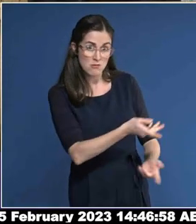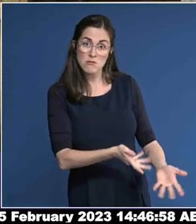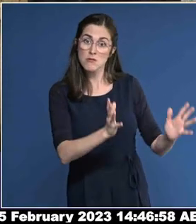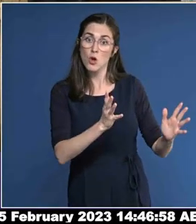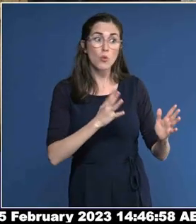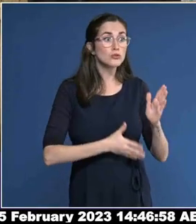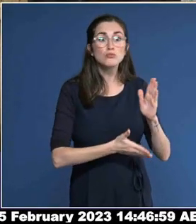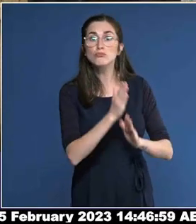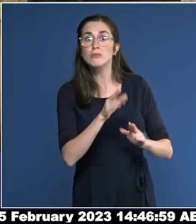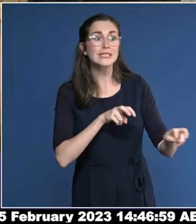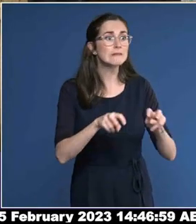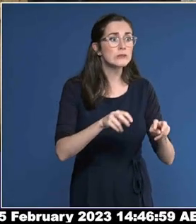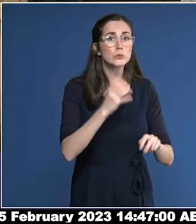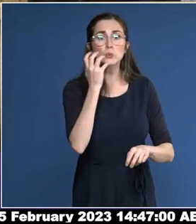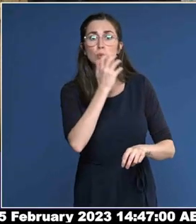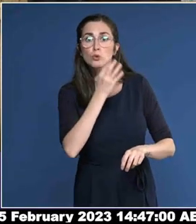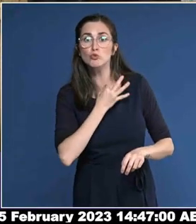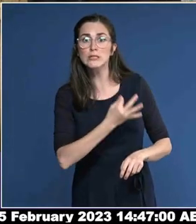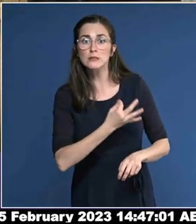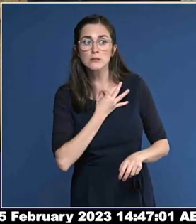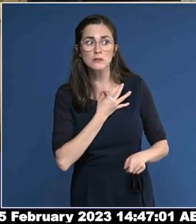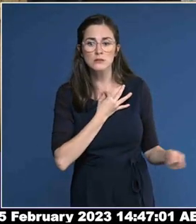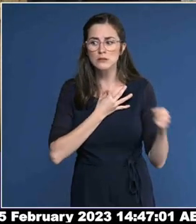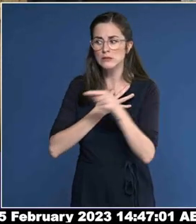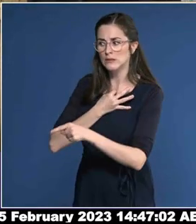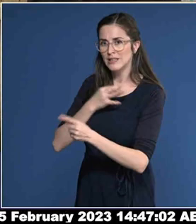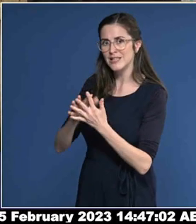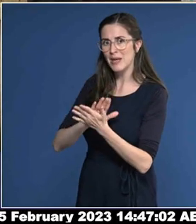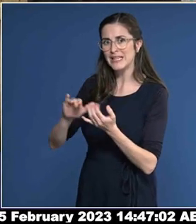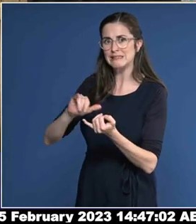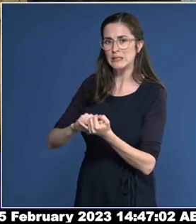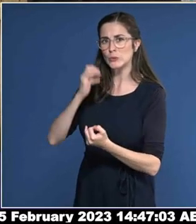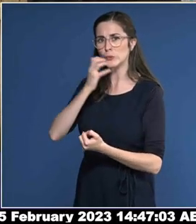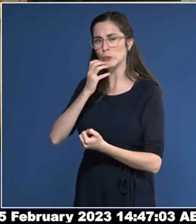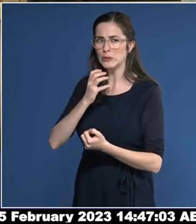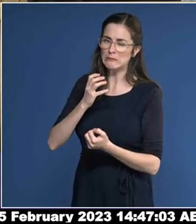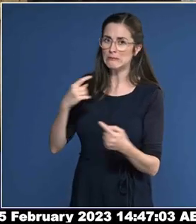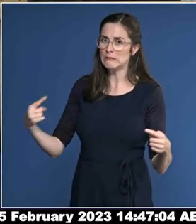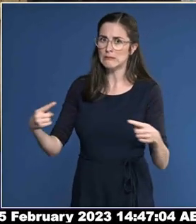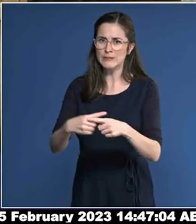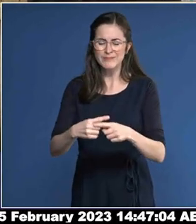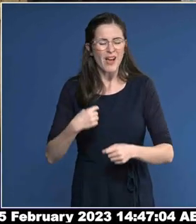the dignity of risk for the individual. I would be interested in an example because I'm trying to think through an example